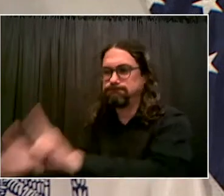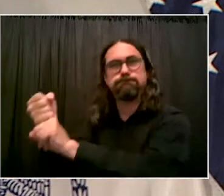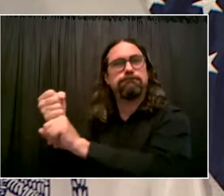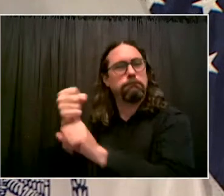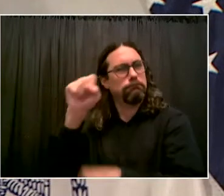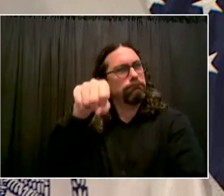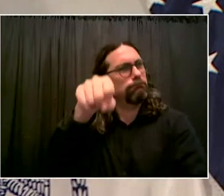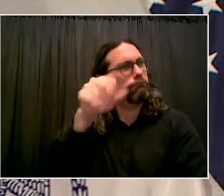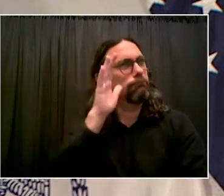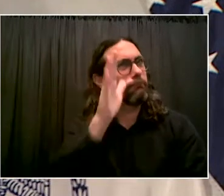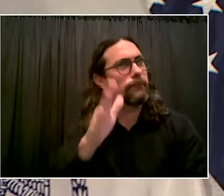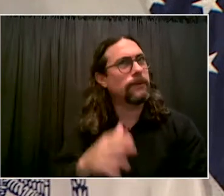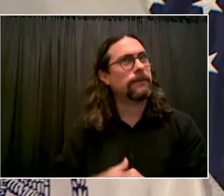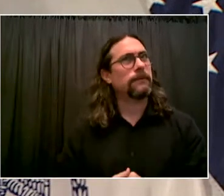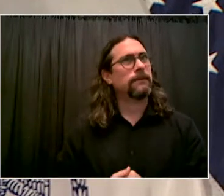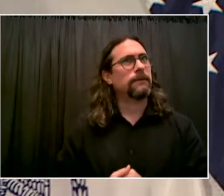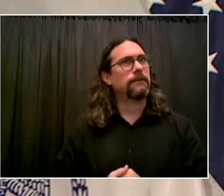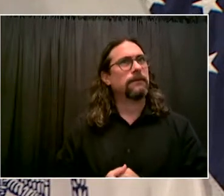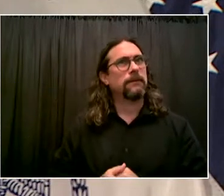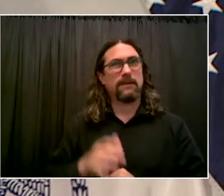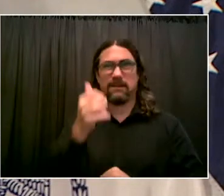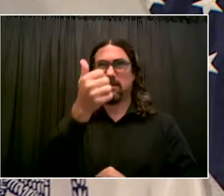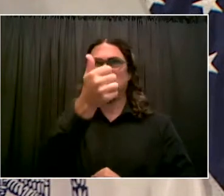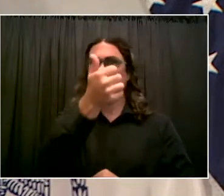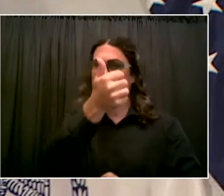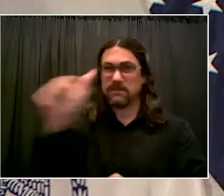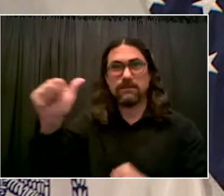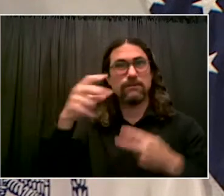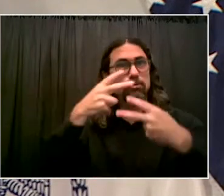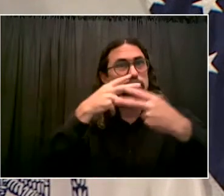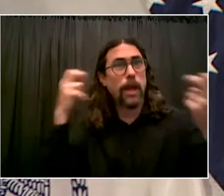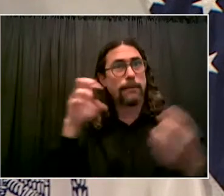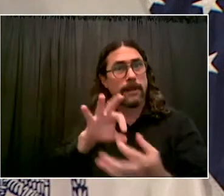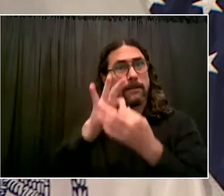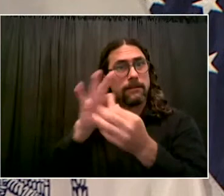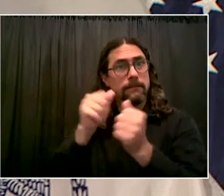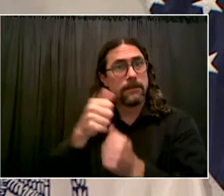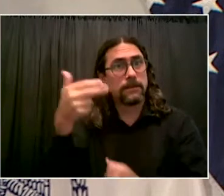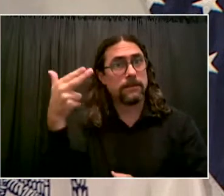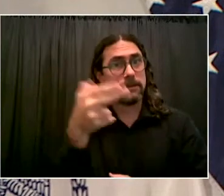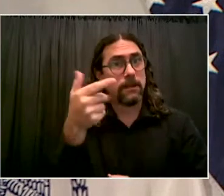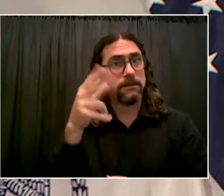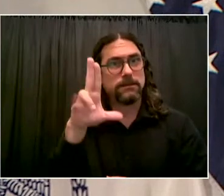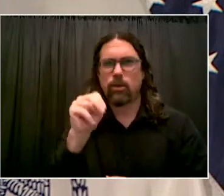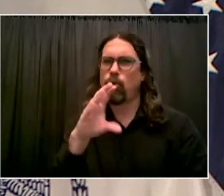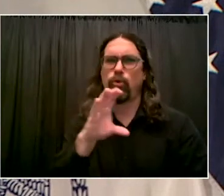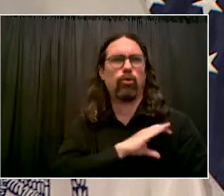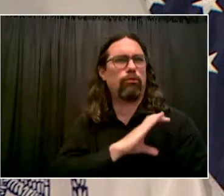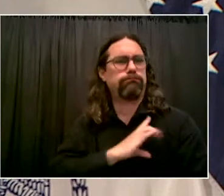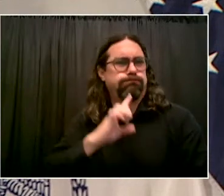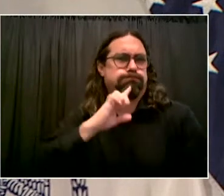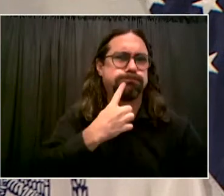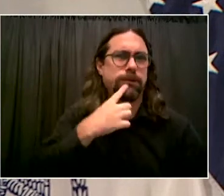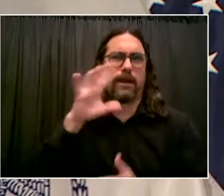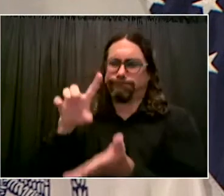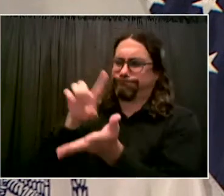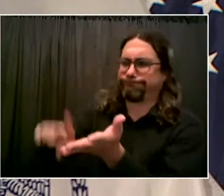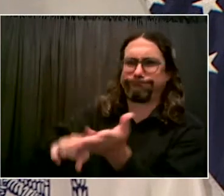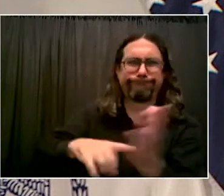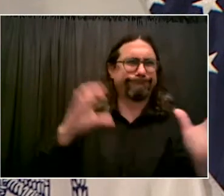YOUNG LIFE TAKEN, NYPD FINDS THE